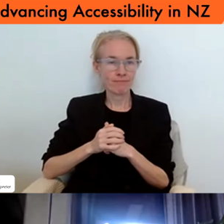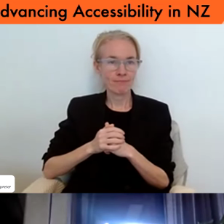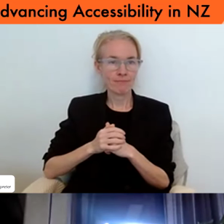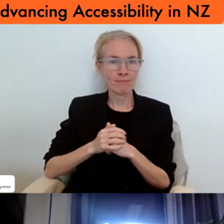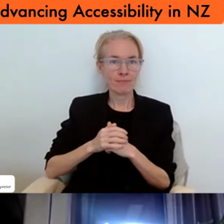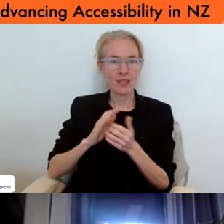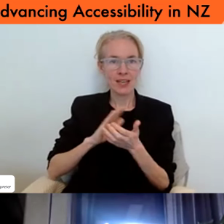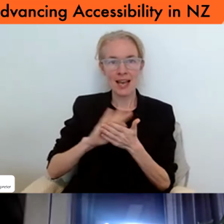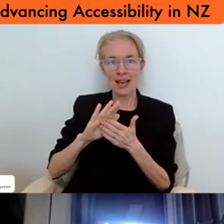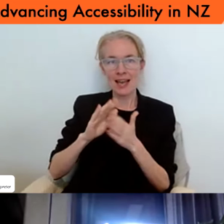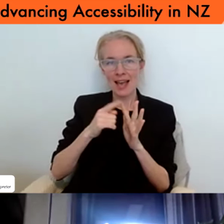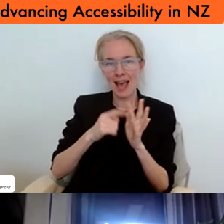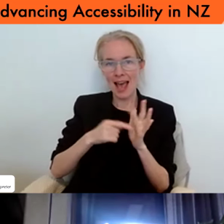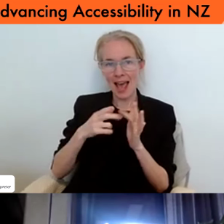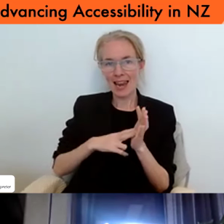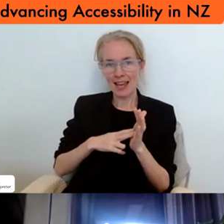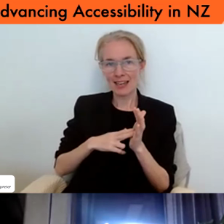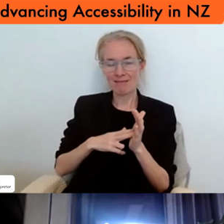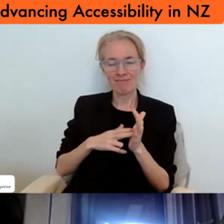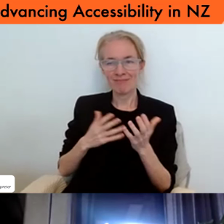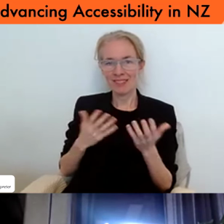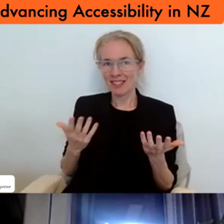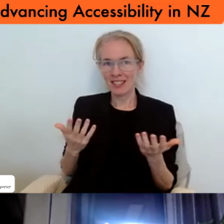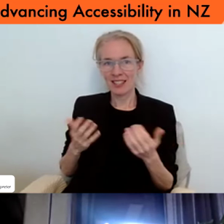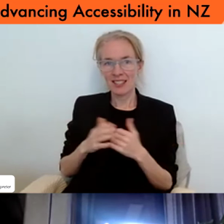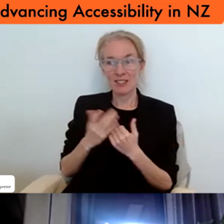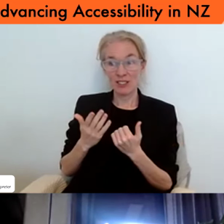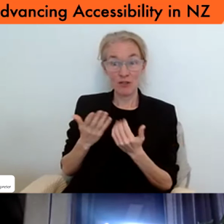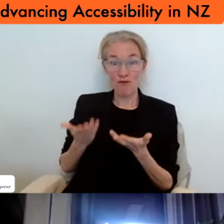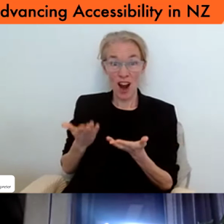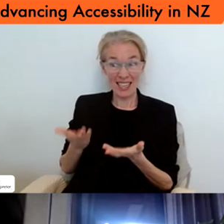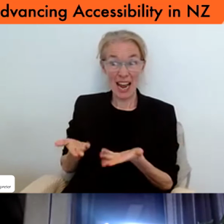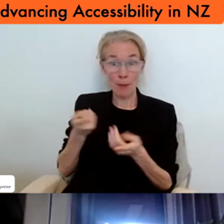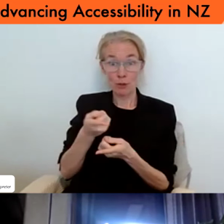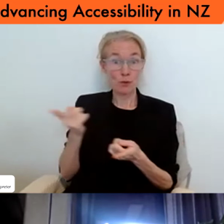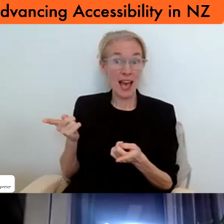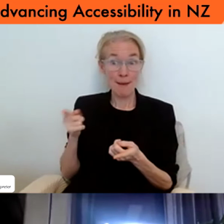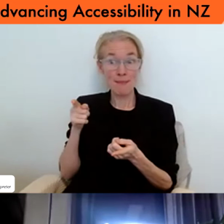I think it's down to personal decision. They don't have to, they don't need to in terms of meeting those